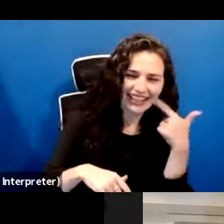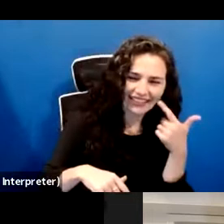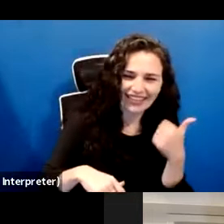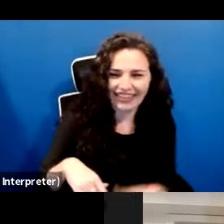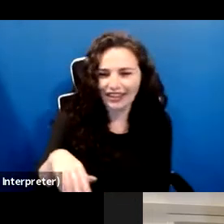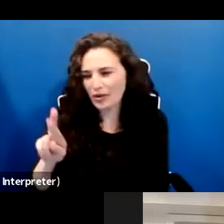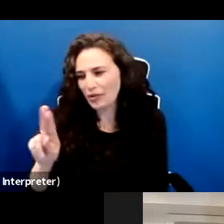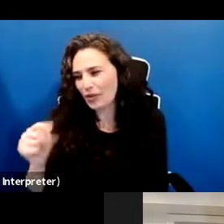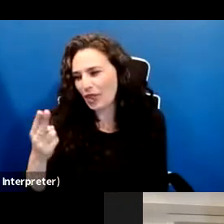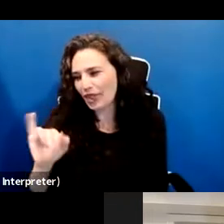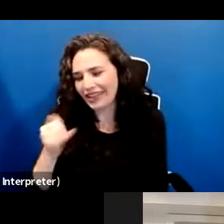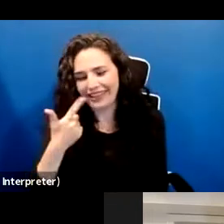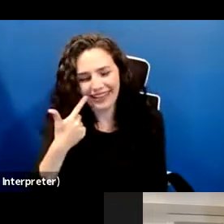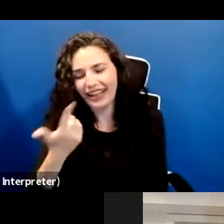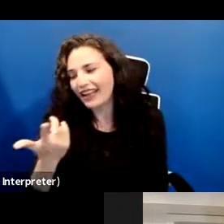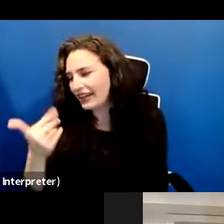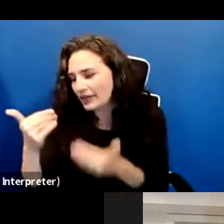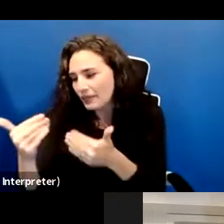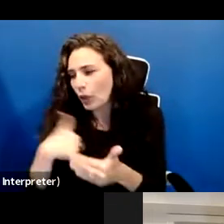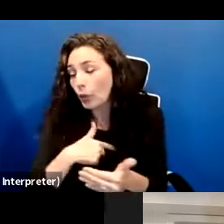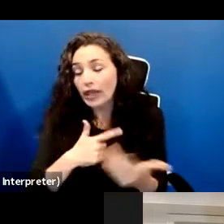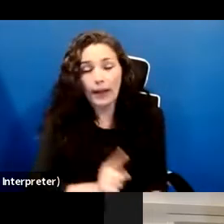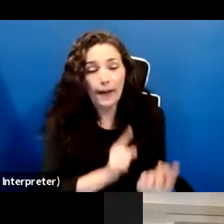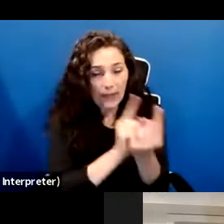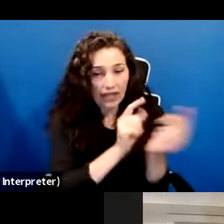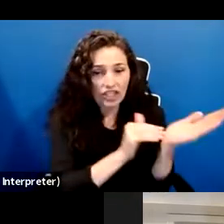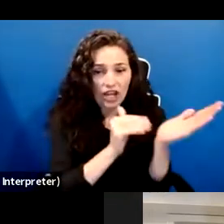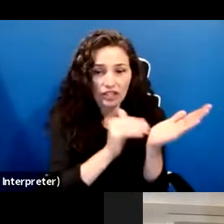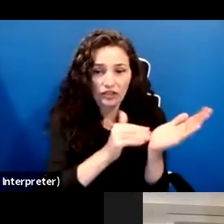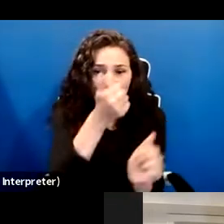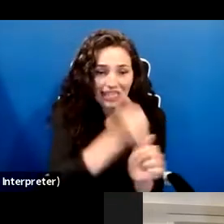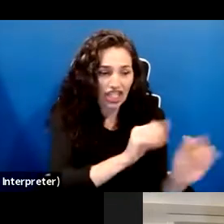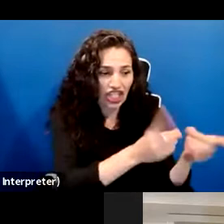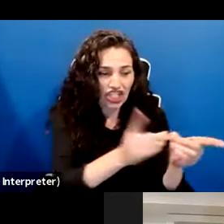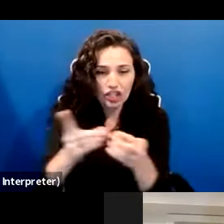so we initially met doctors from each department that we were thinking